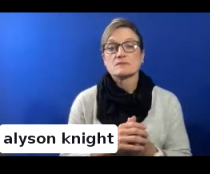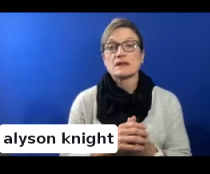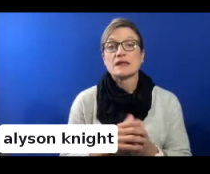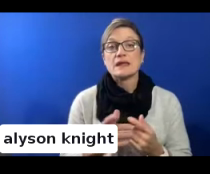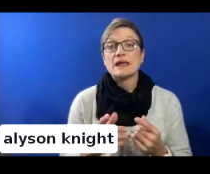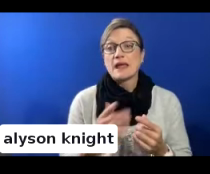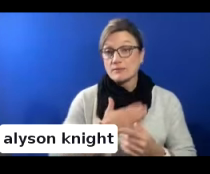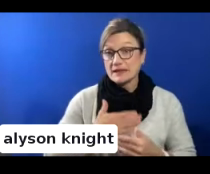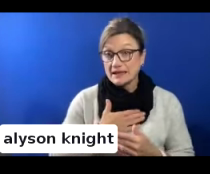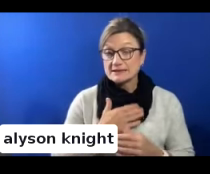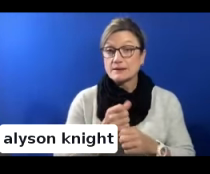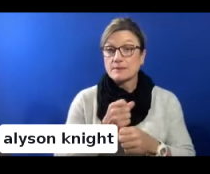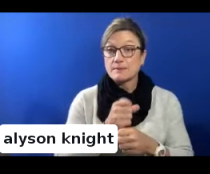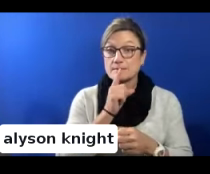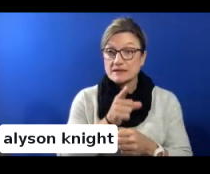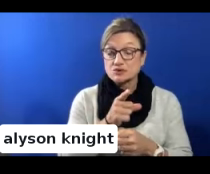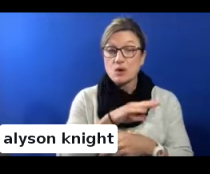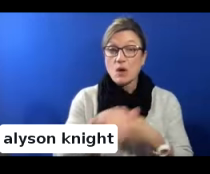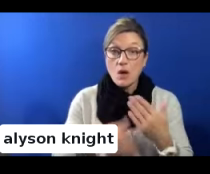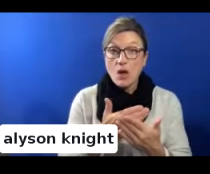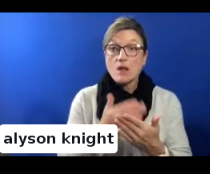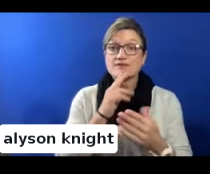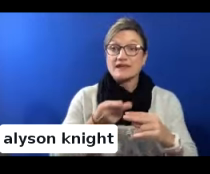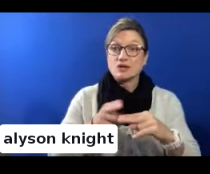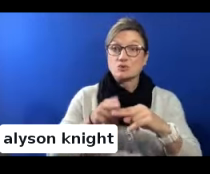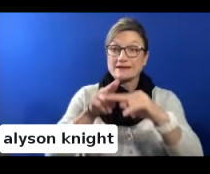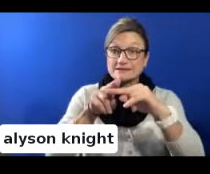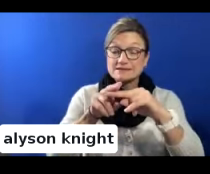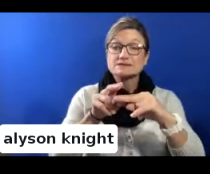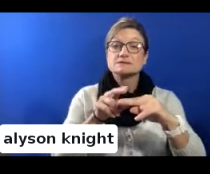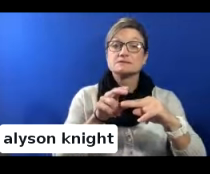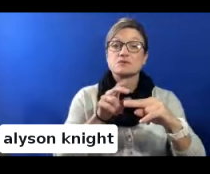Please make sure that all the increases or the allocations are